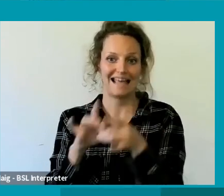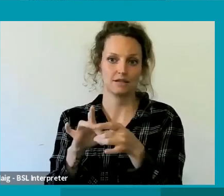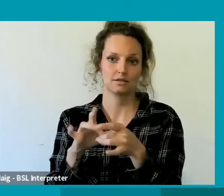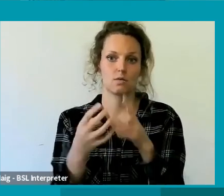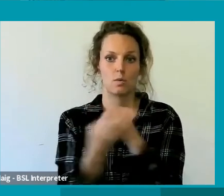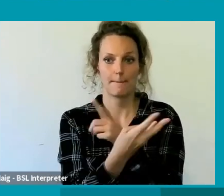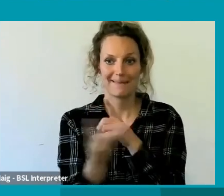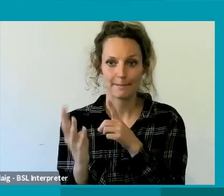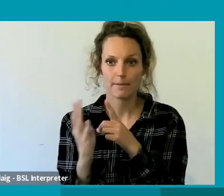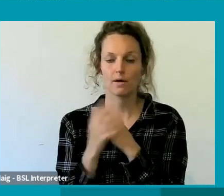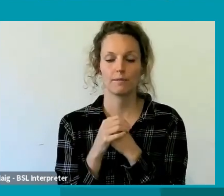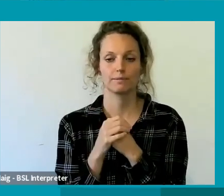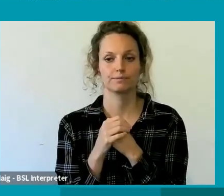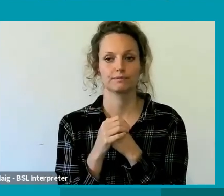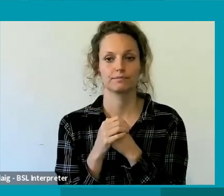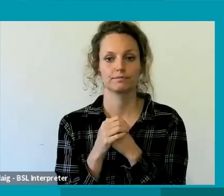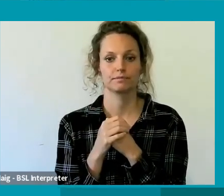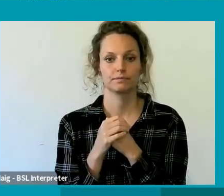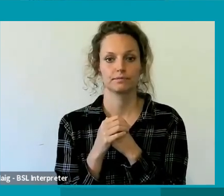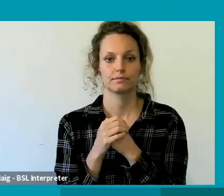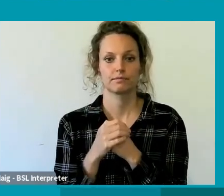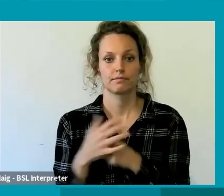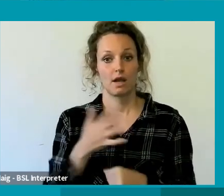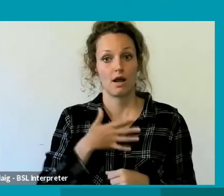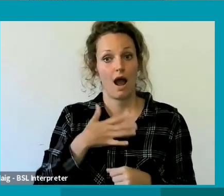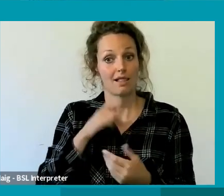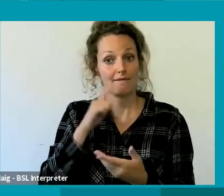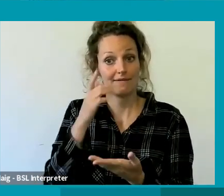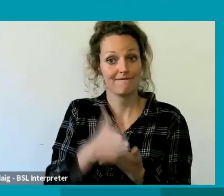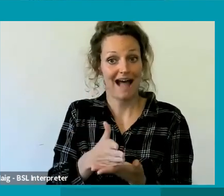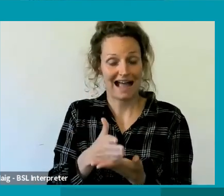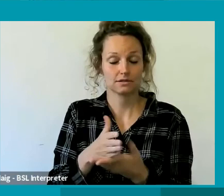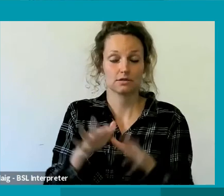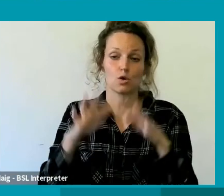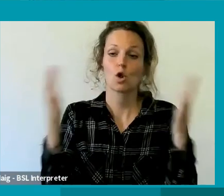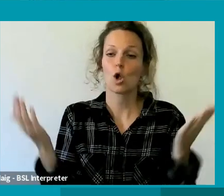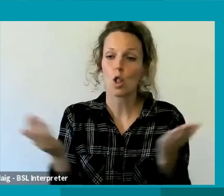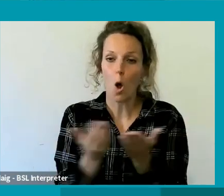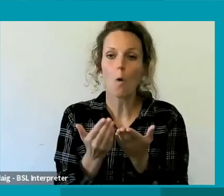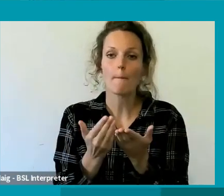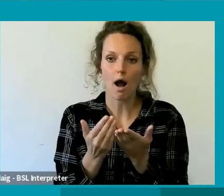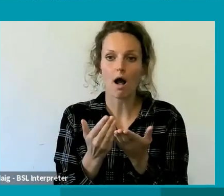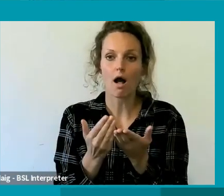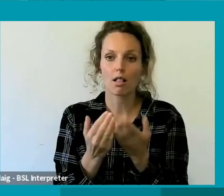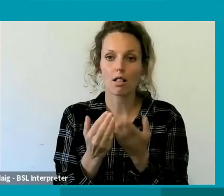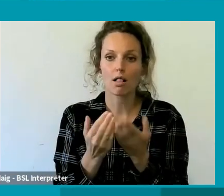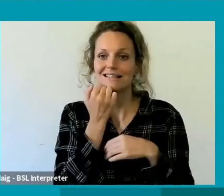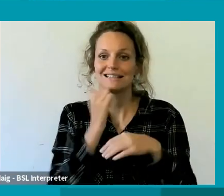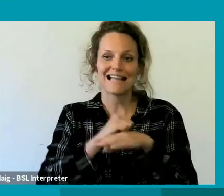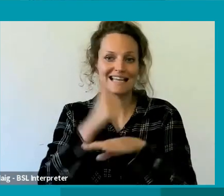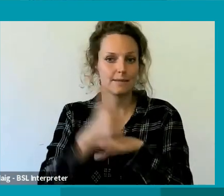love the fact that it's a global database stacked full of really interesting people who've got